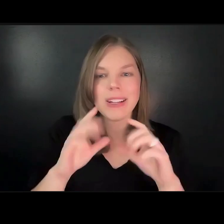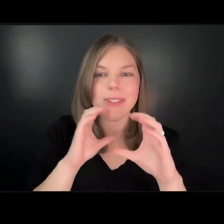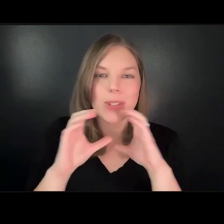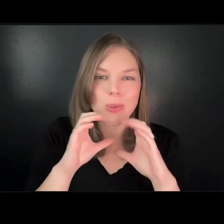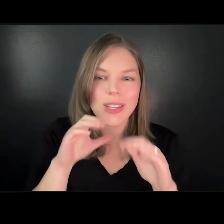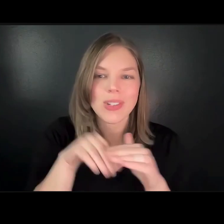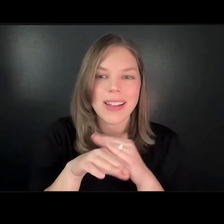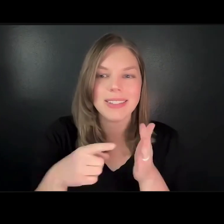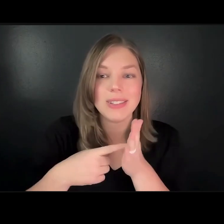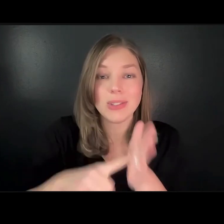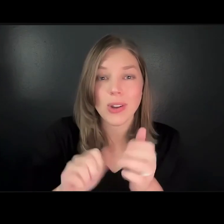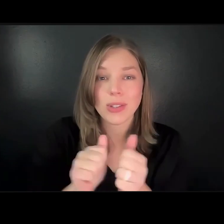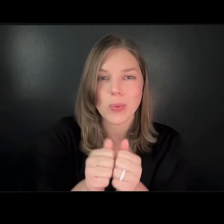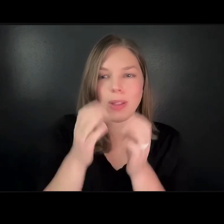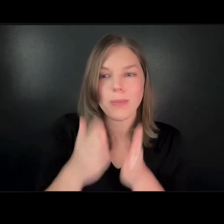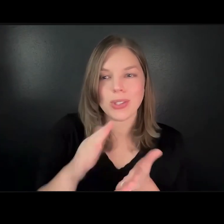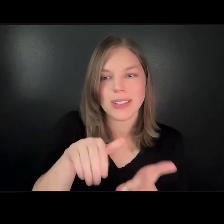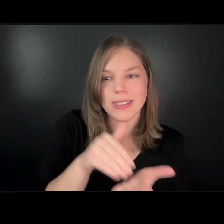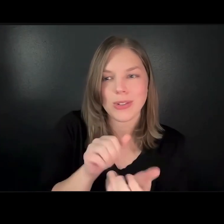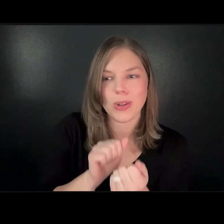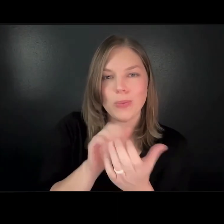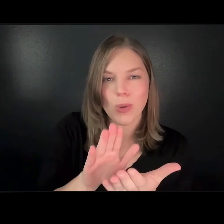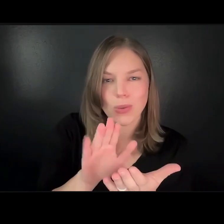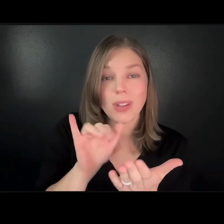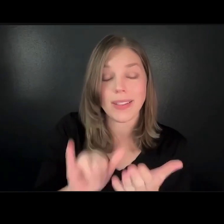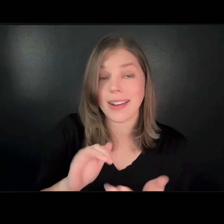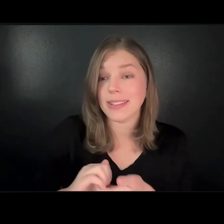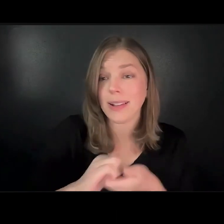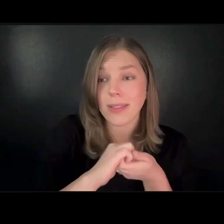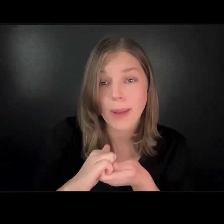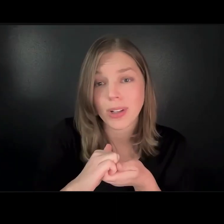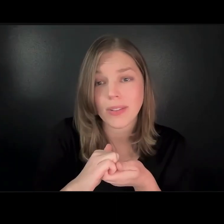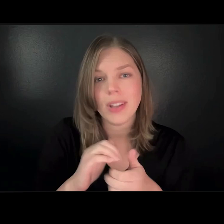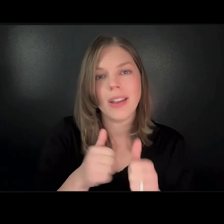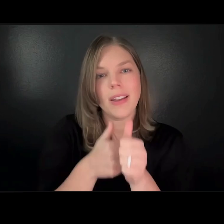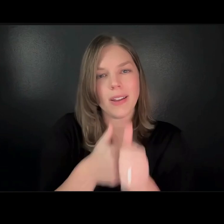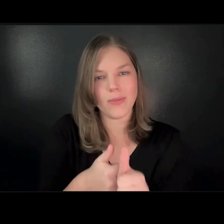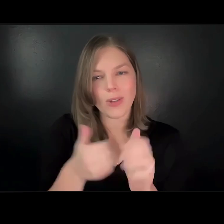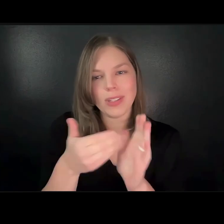Effective communication starts with a person-centered approach that is collaborative and follows